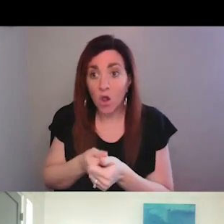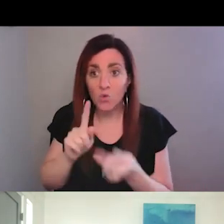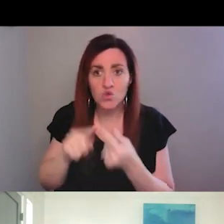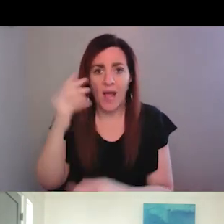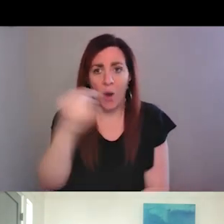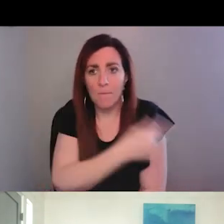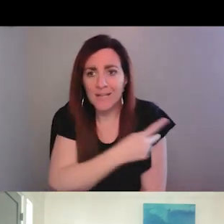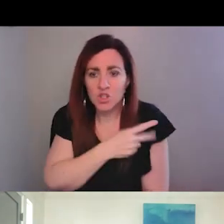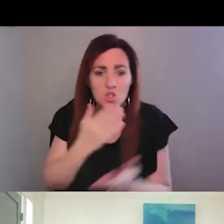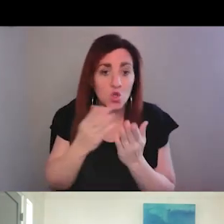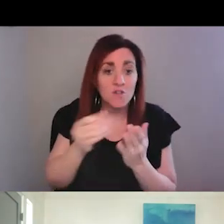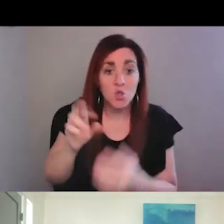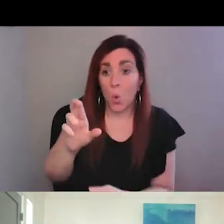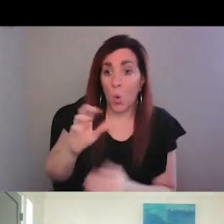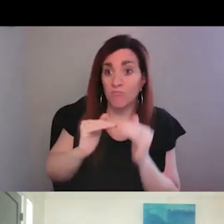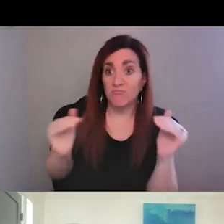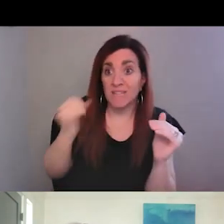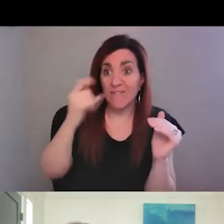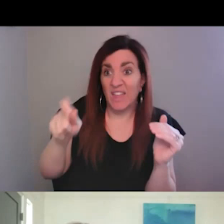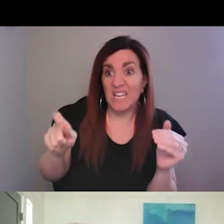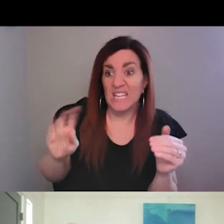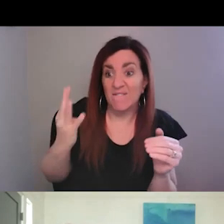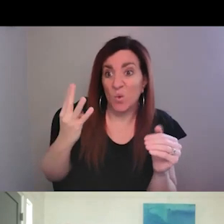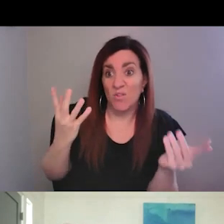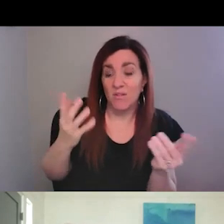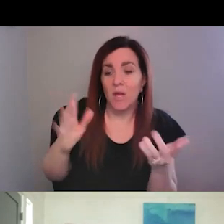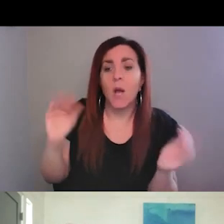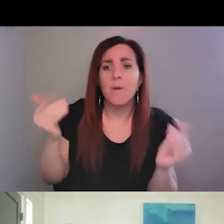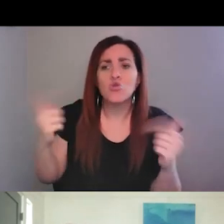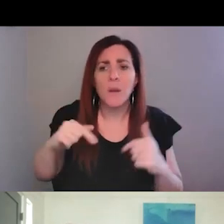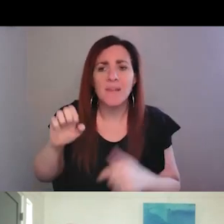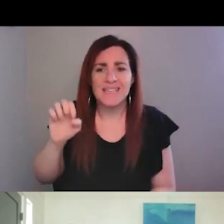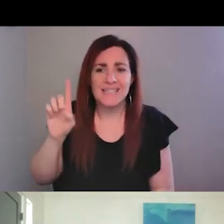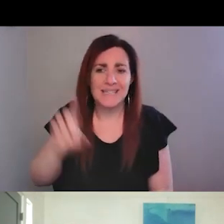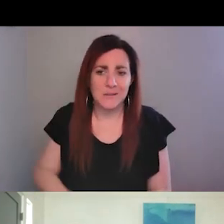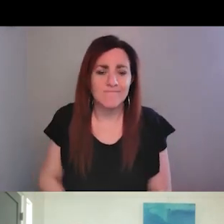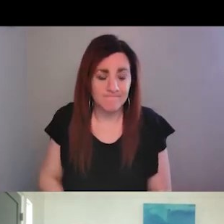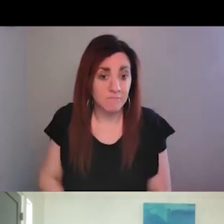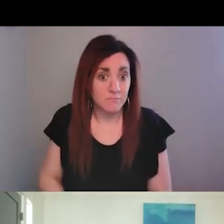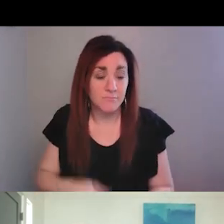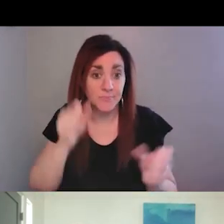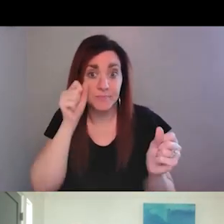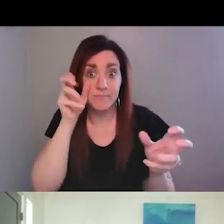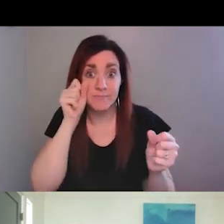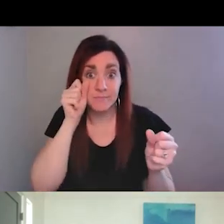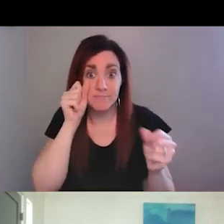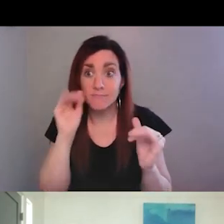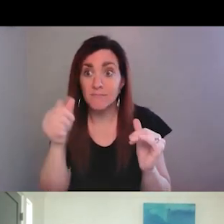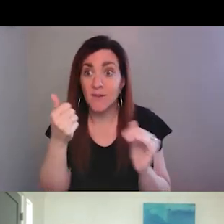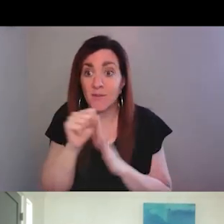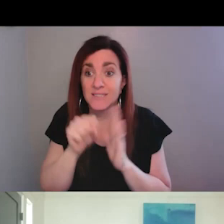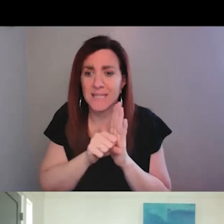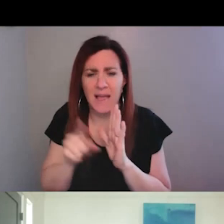OUTPATIENT SERVICE APPOSED TO COMING TO THE ED. >> THAT'S PHENOMENAL. I THINK YOU MENTIONED